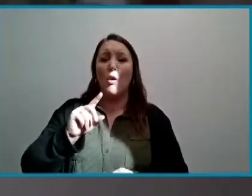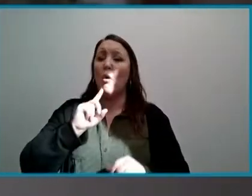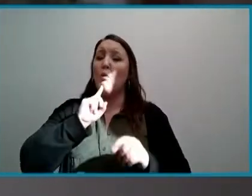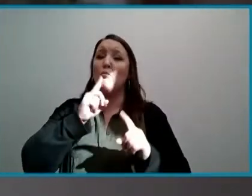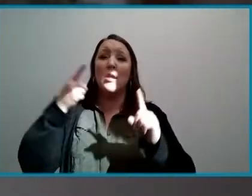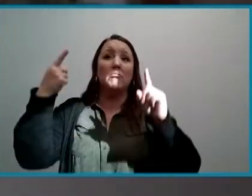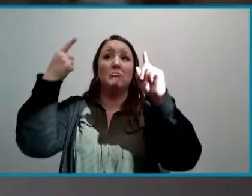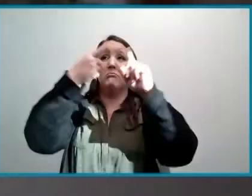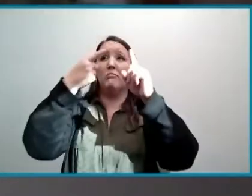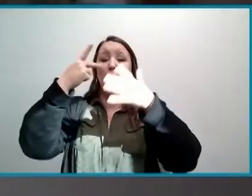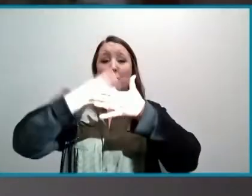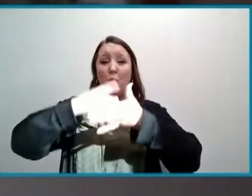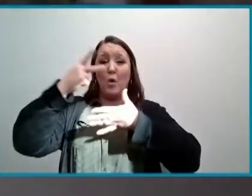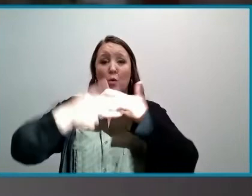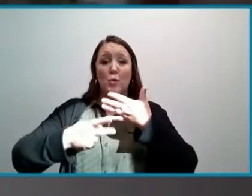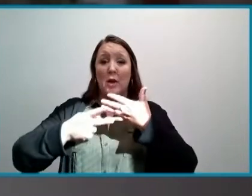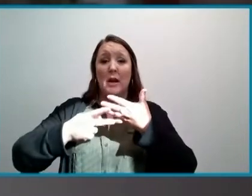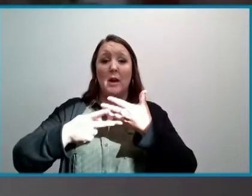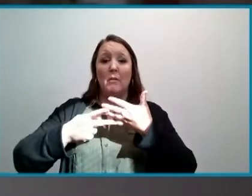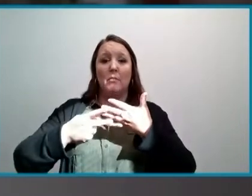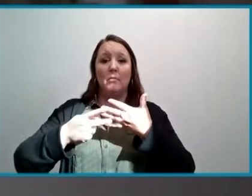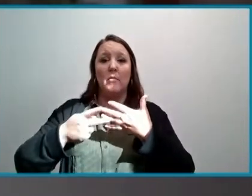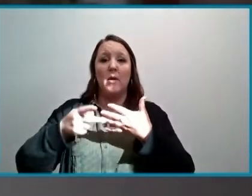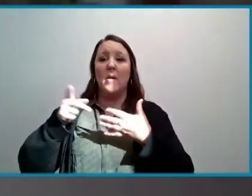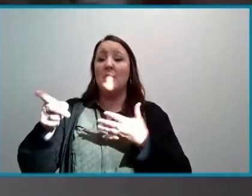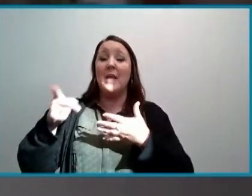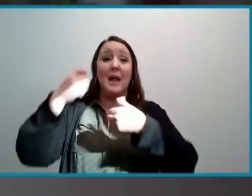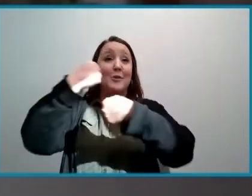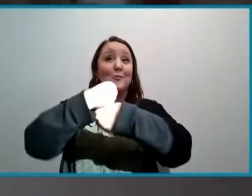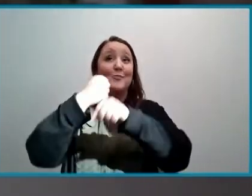they walk out of there with whatever they created and the full